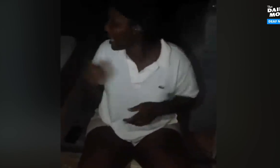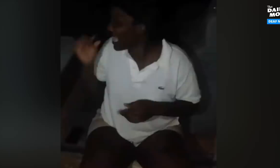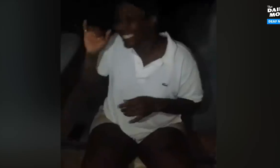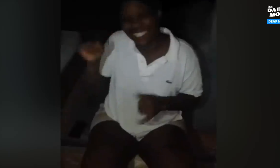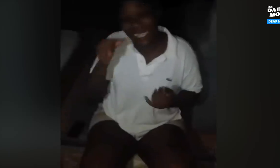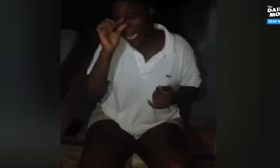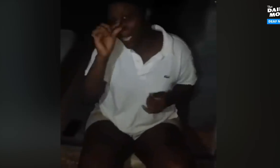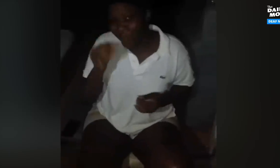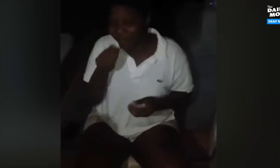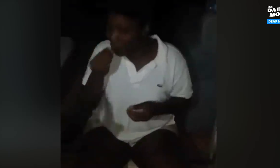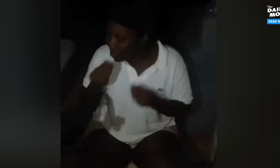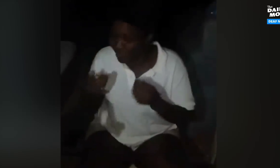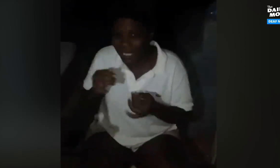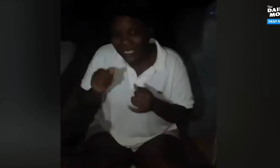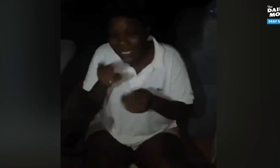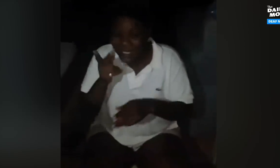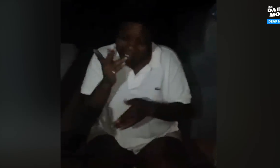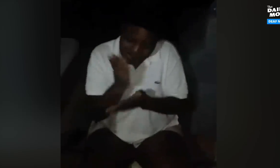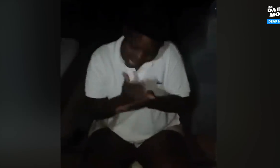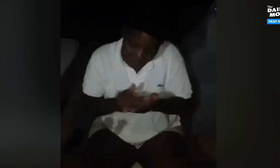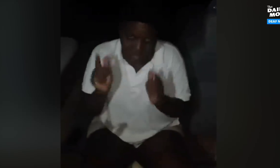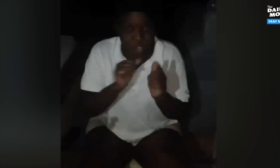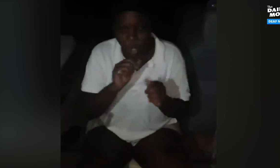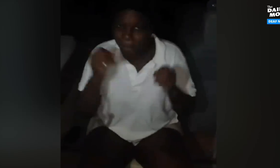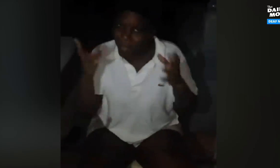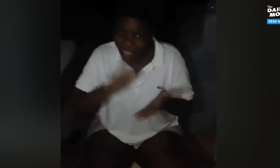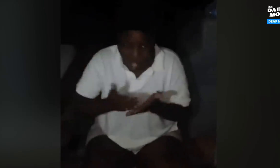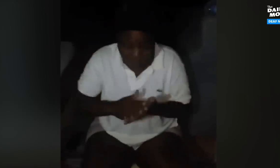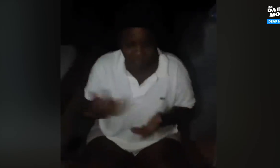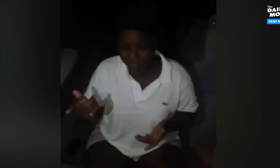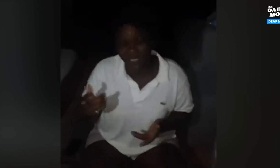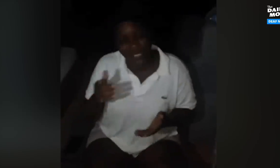We have just a little food and we can't cook too much.